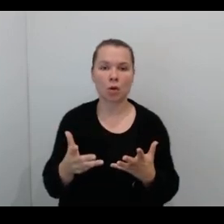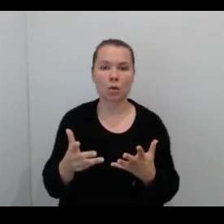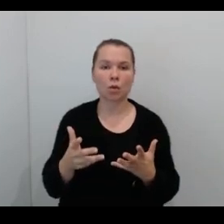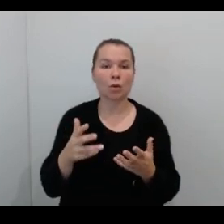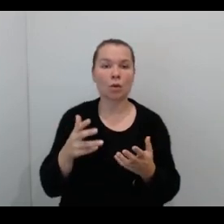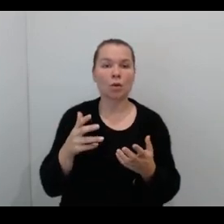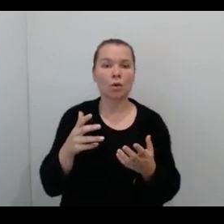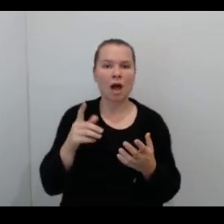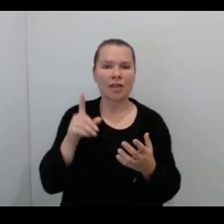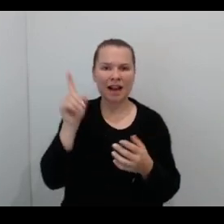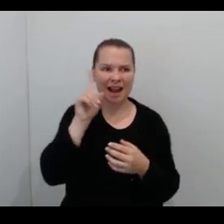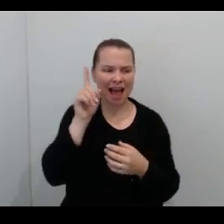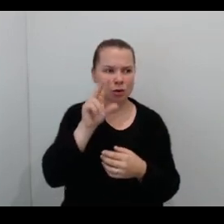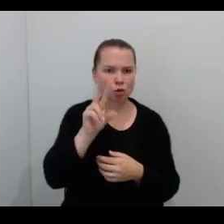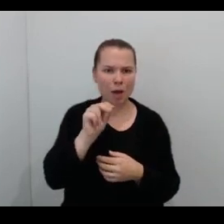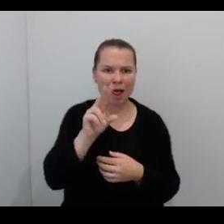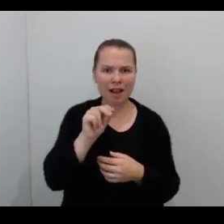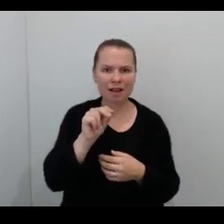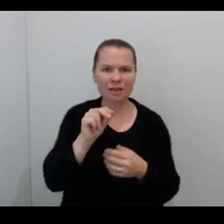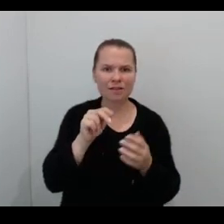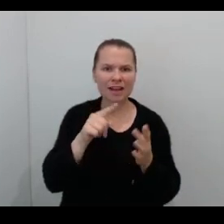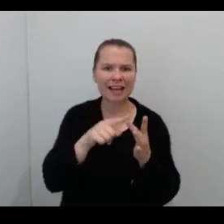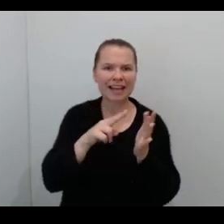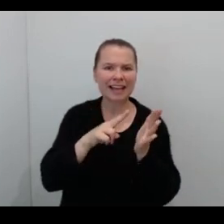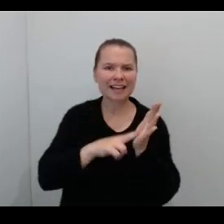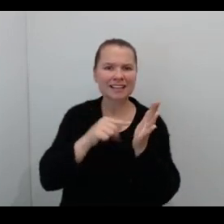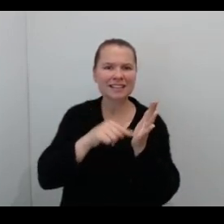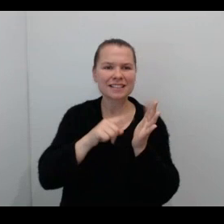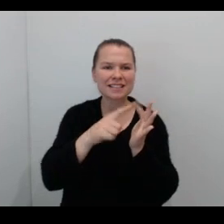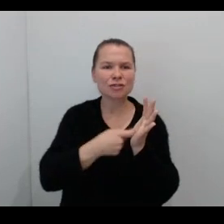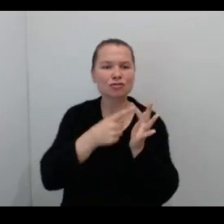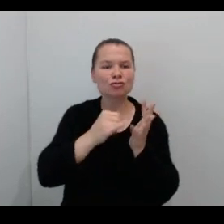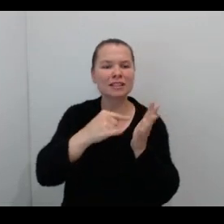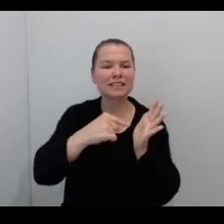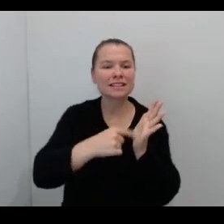I think around there, 11 or 12. There's a few.